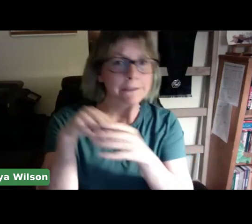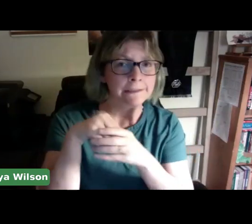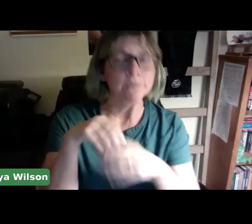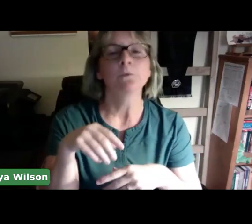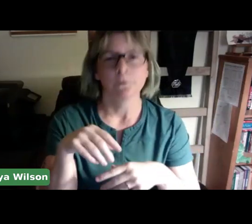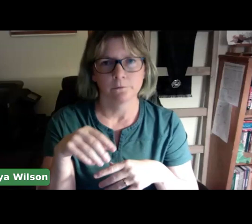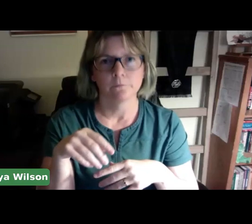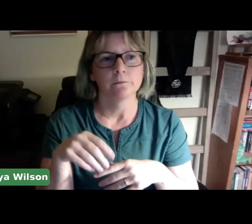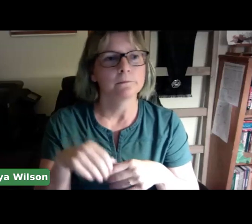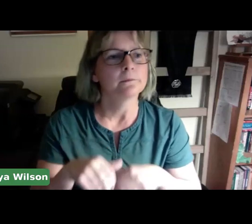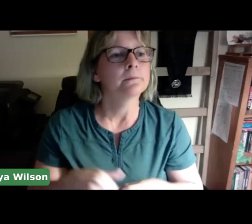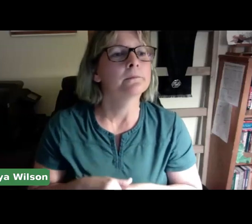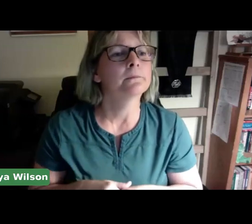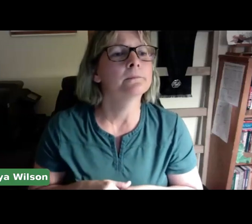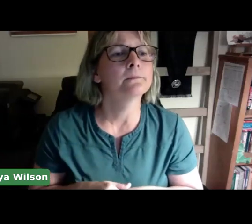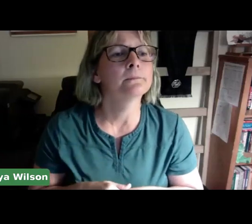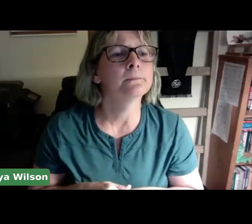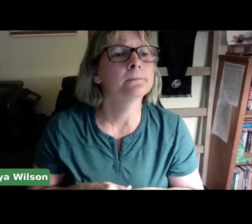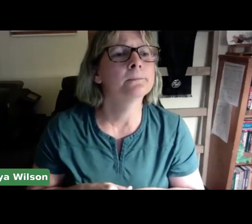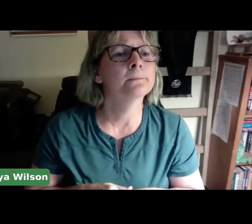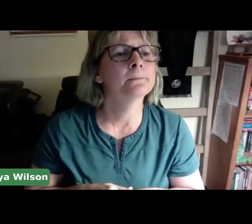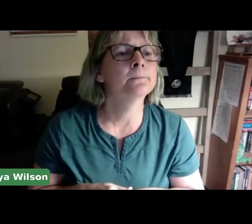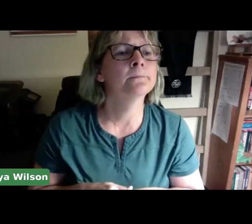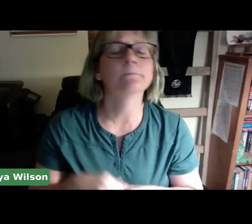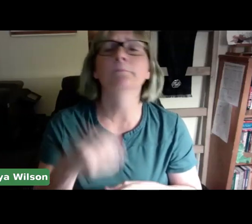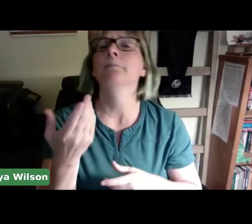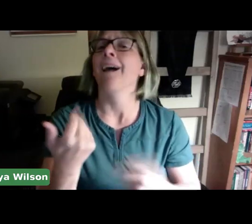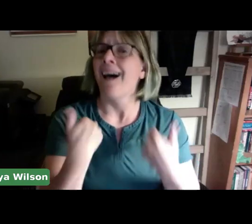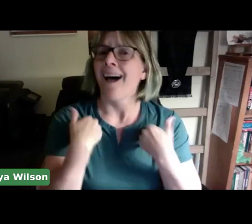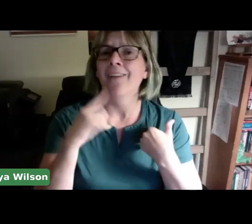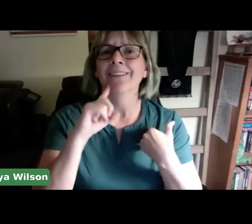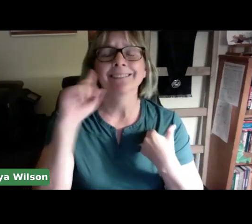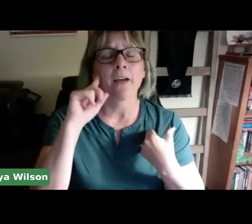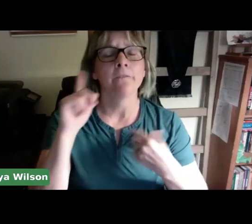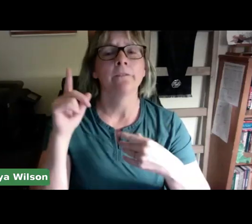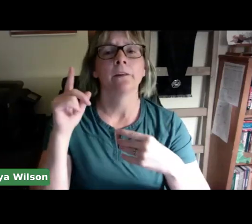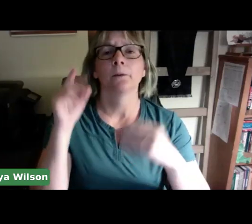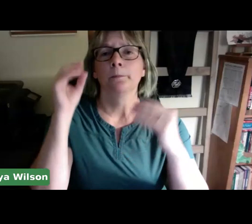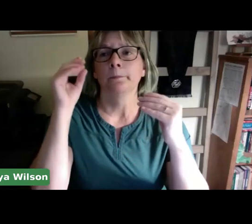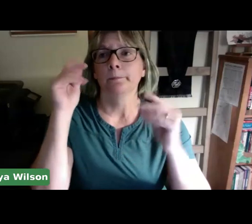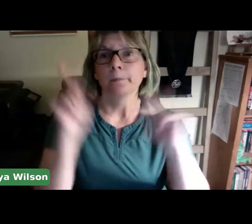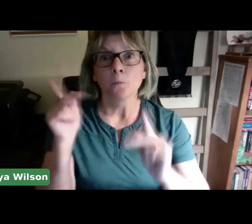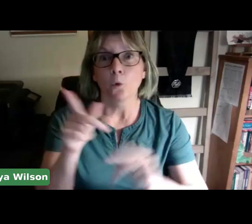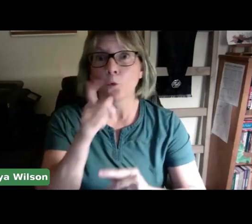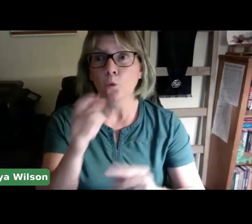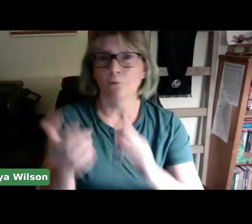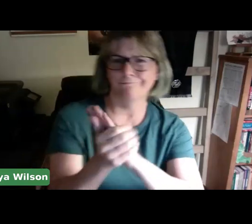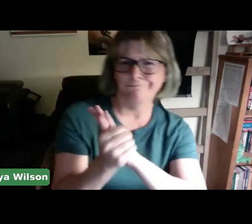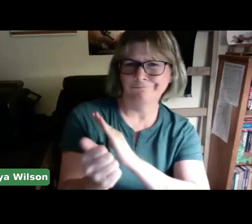for deaf attendees, death participants, you want to have qualified ASL interpreter available.